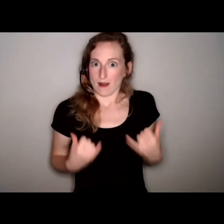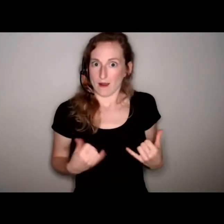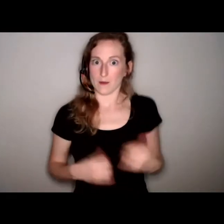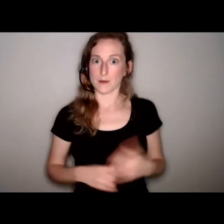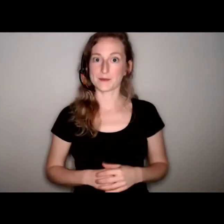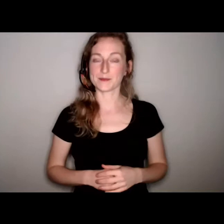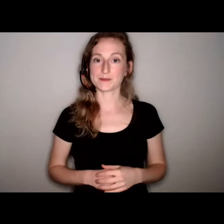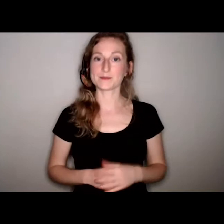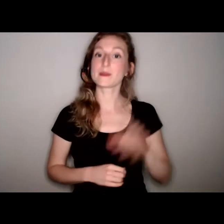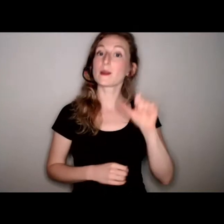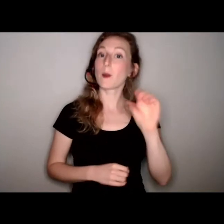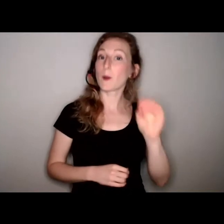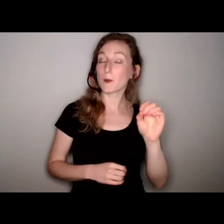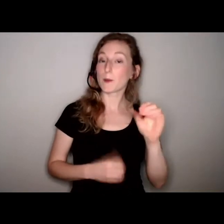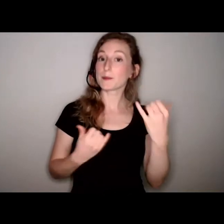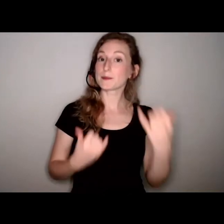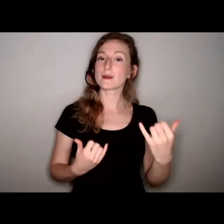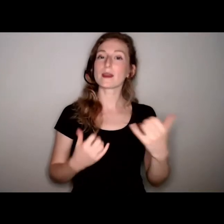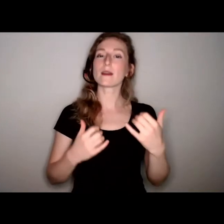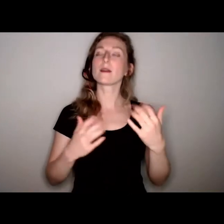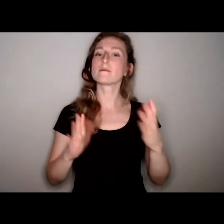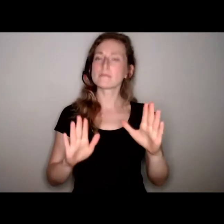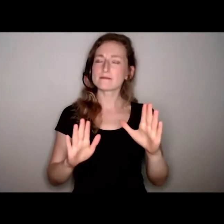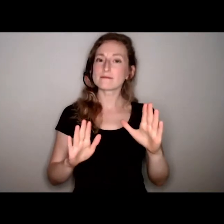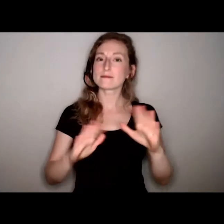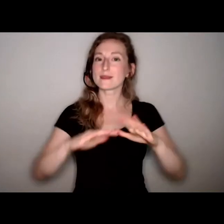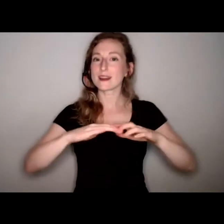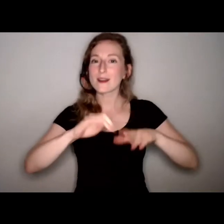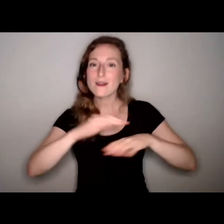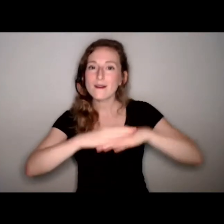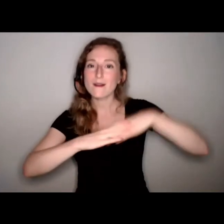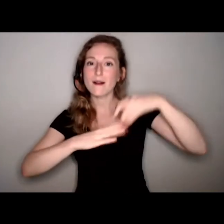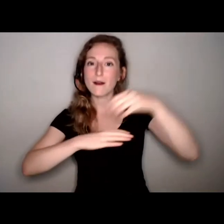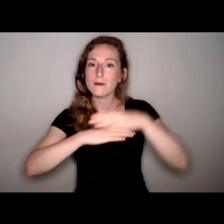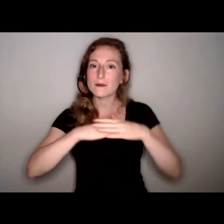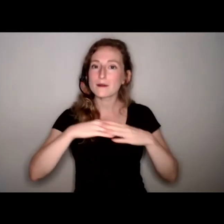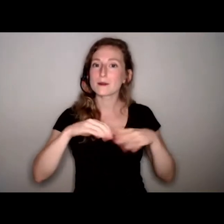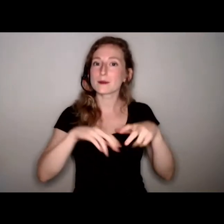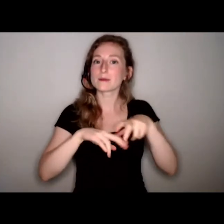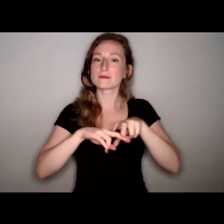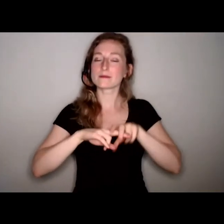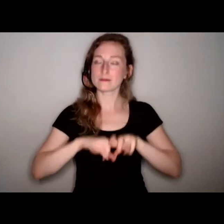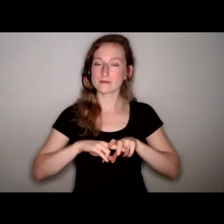We are going to take a few deep slow breaths.